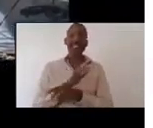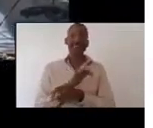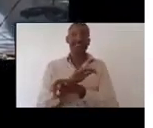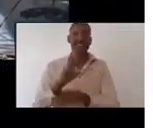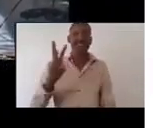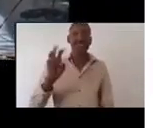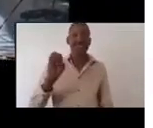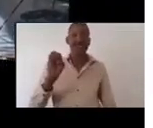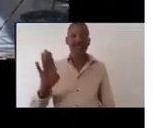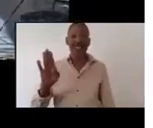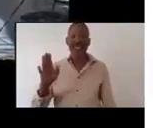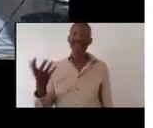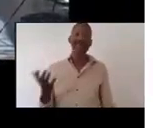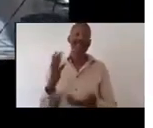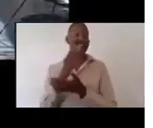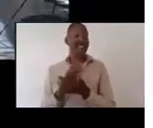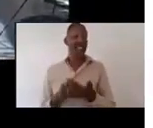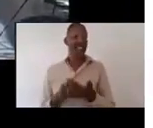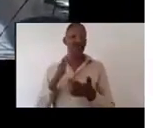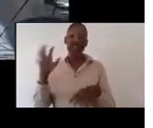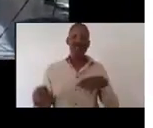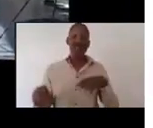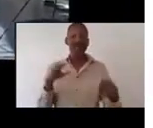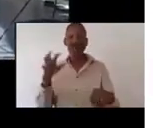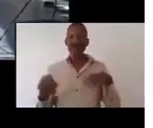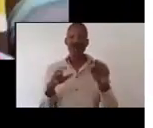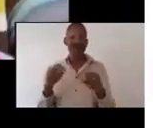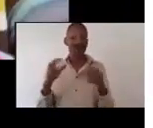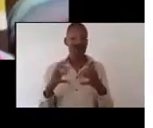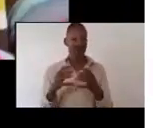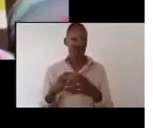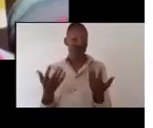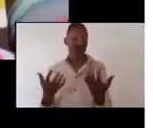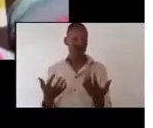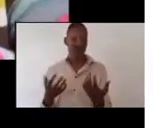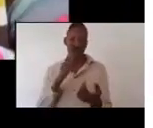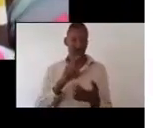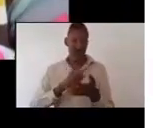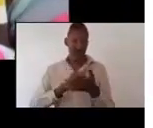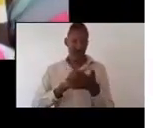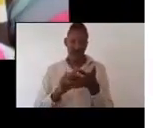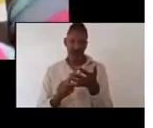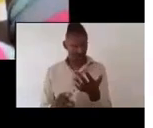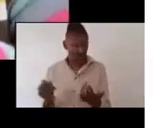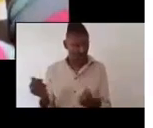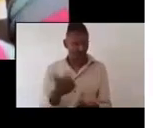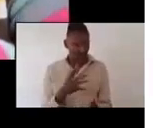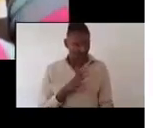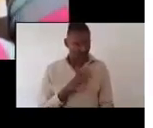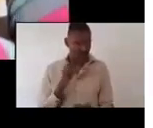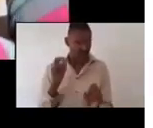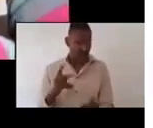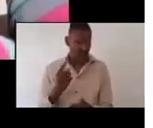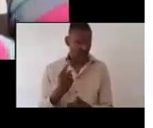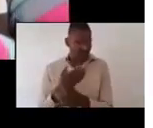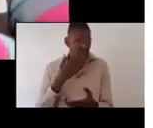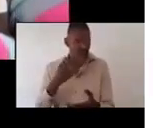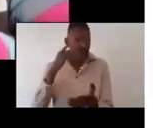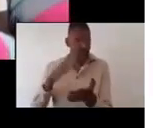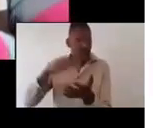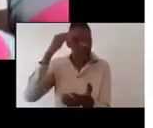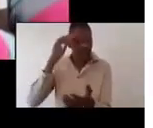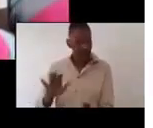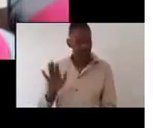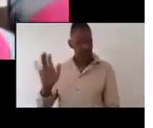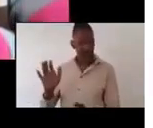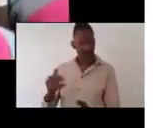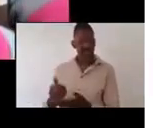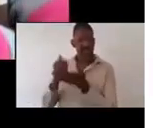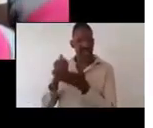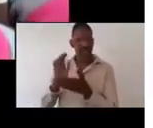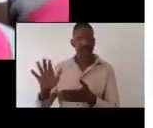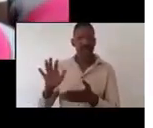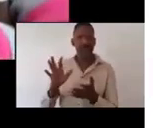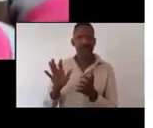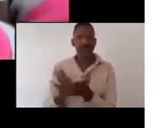ways to engage and explore are valid and important, and children can develop many of their foundational skills that will promote their future school in life readiness.